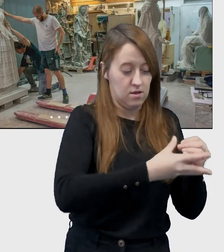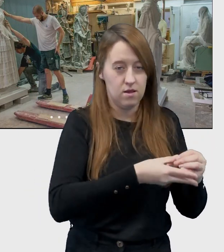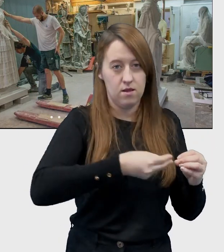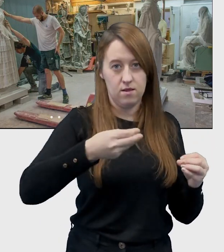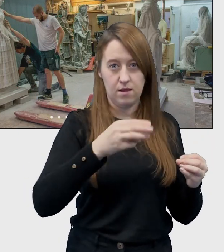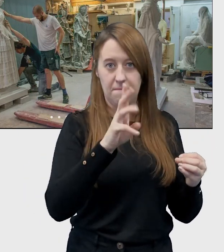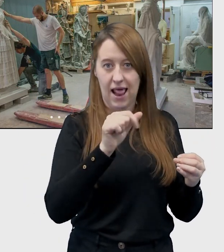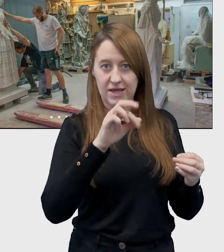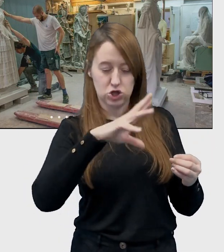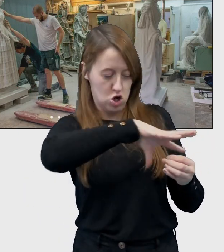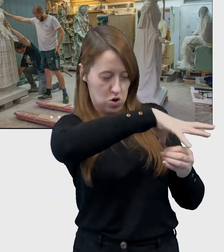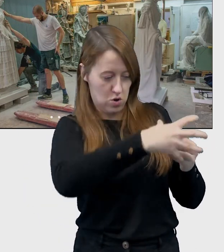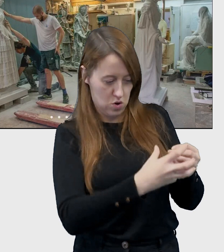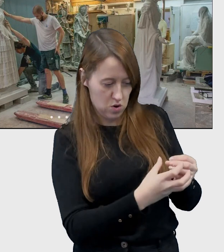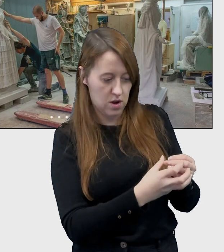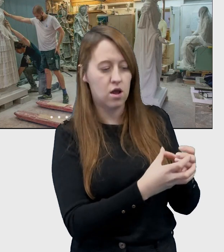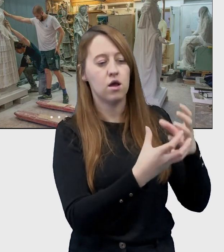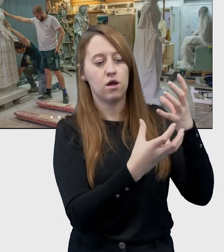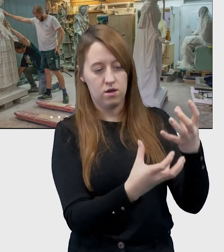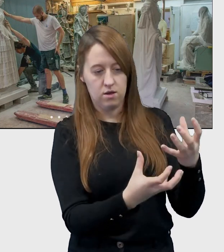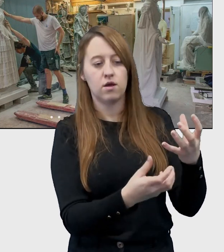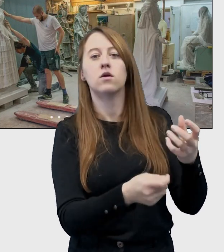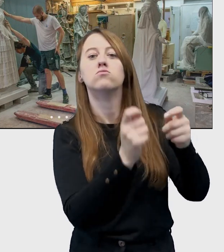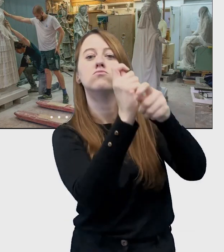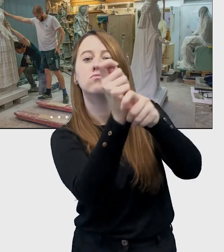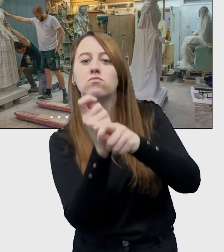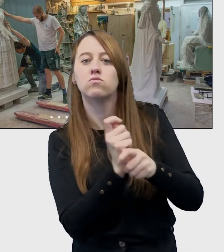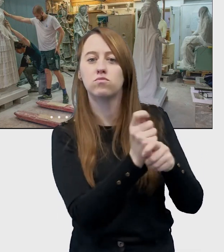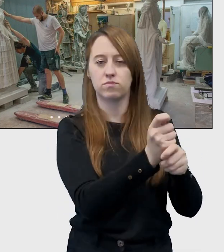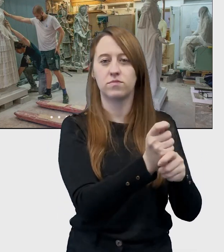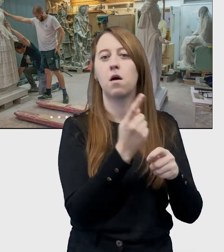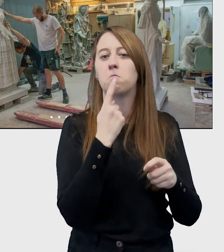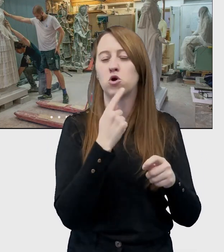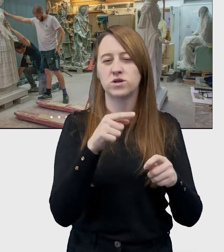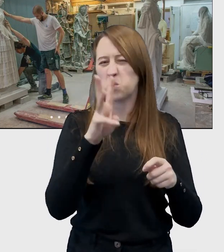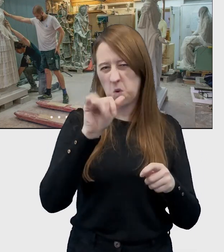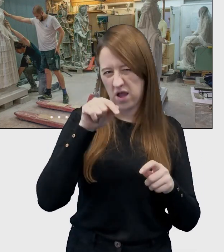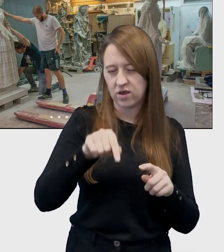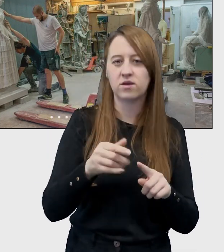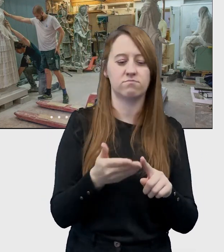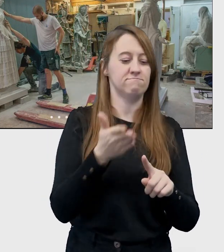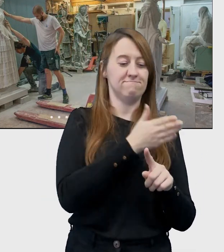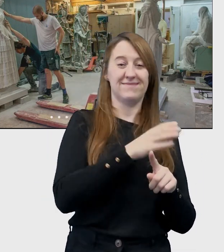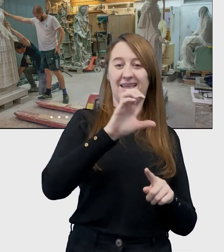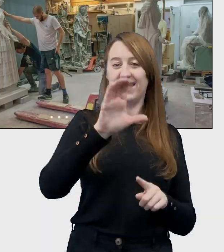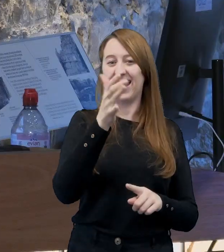to stay wet because otherwise it dries out, it shrinks, it cracks. You can't use it for a long period of time to transfer your